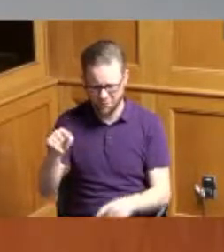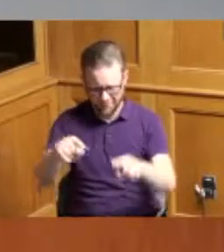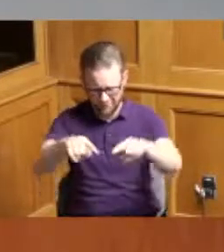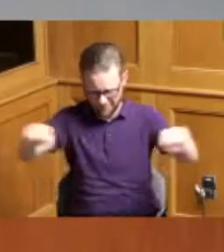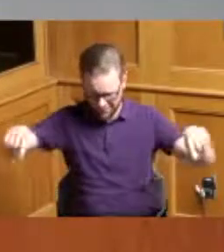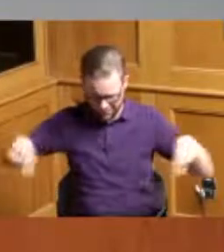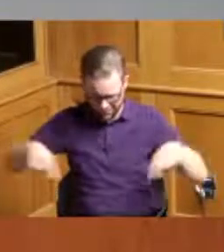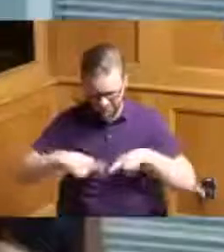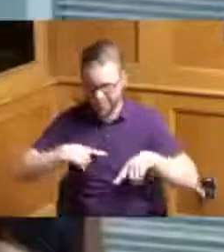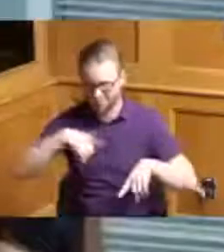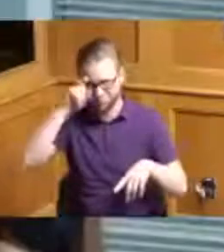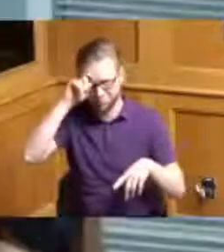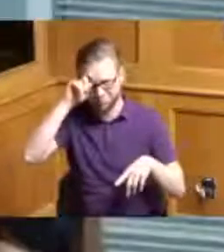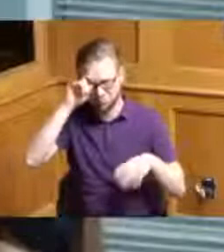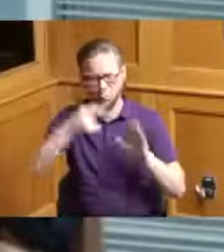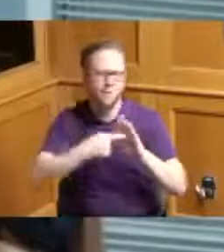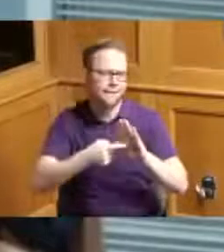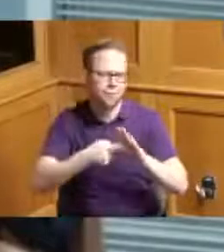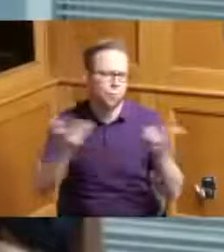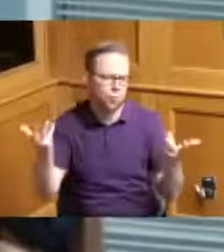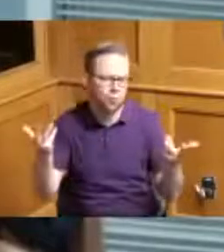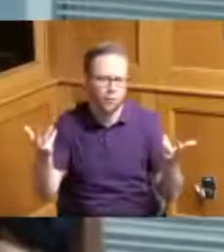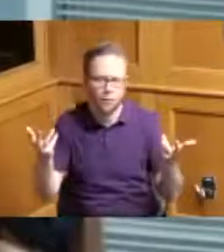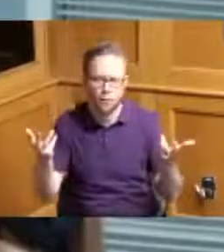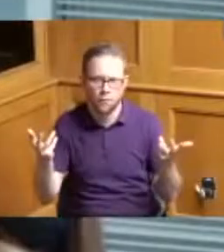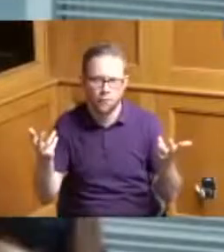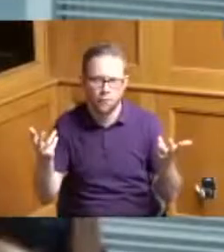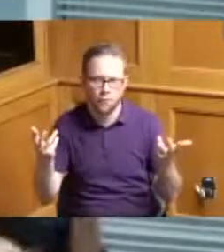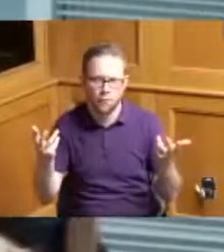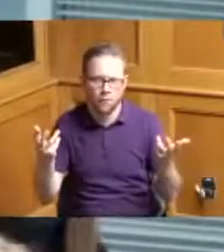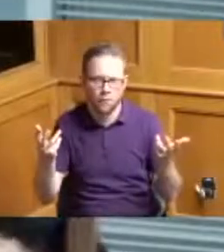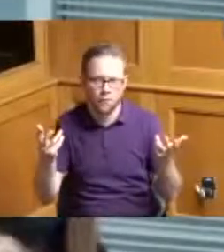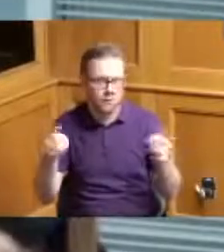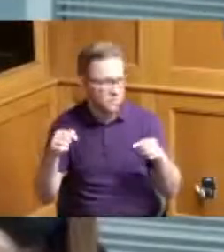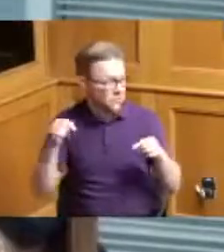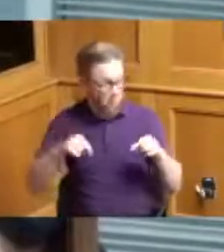an example so 500 square feet probably this is probably a thousand square feet would you